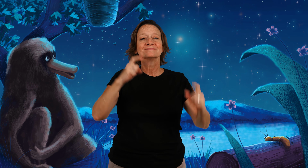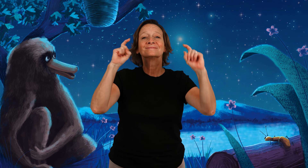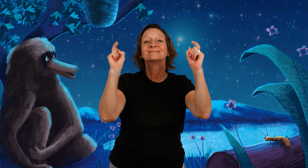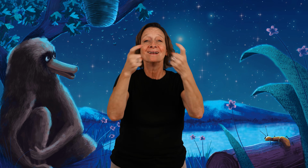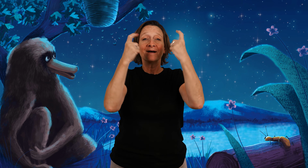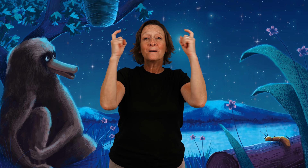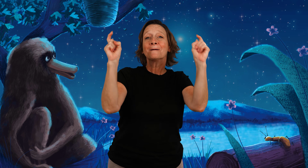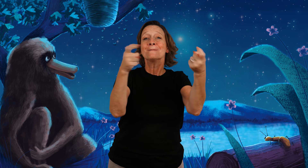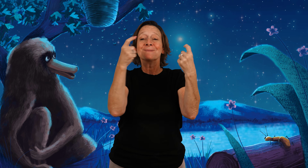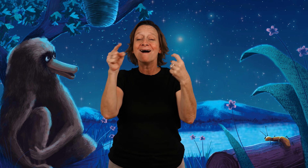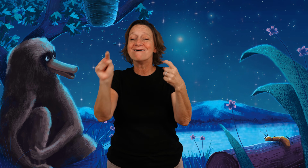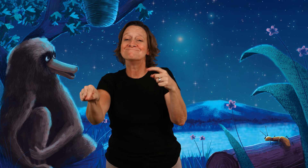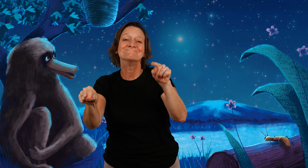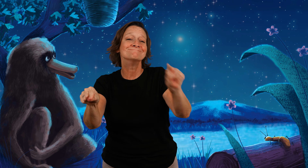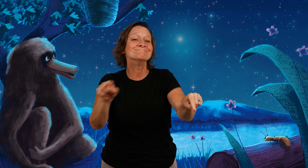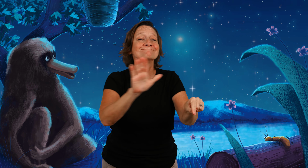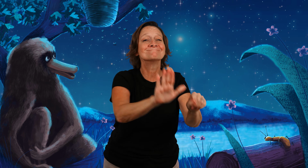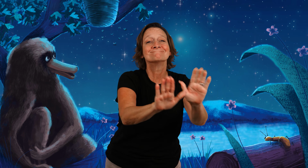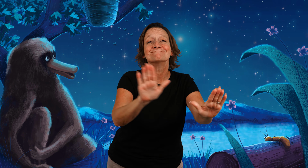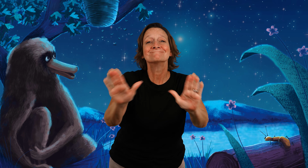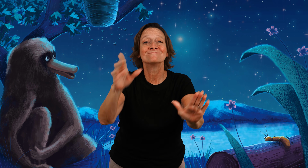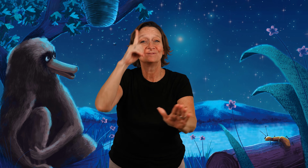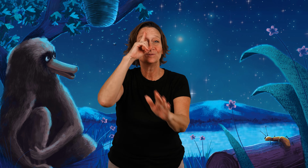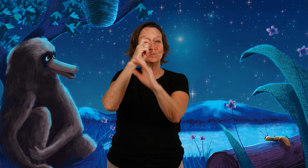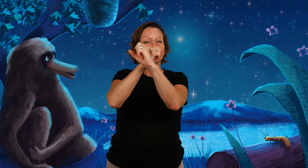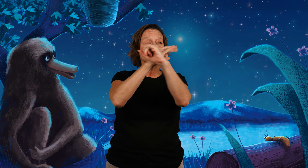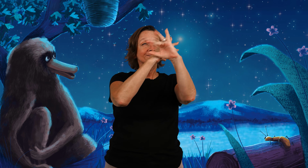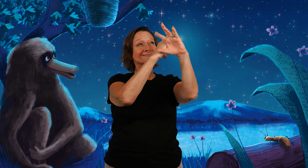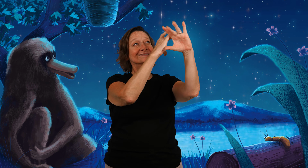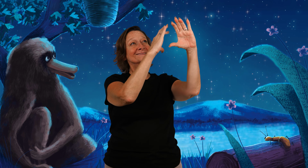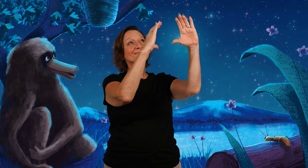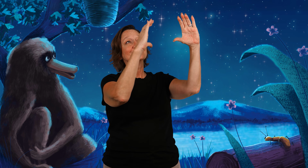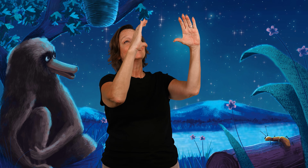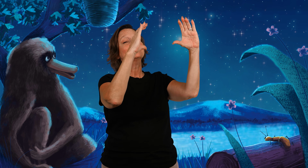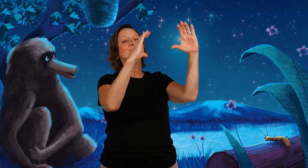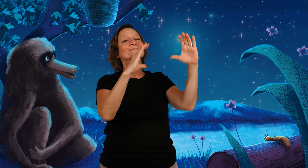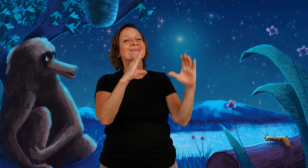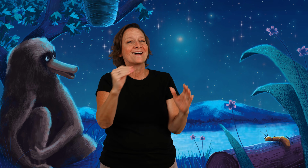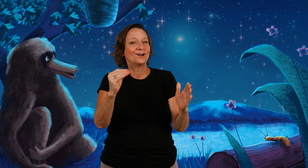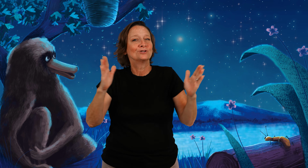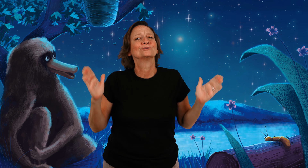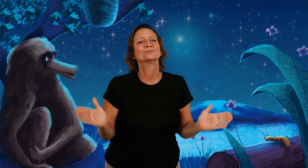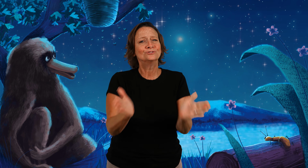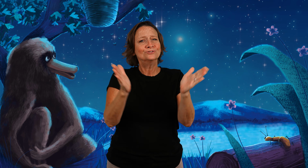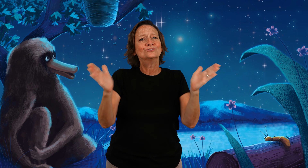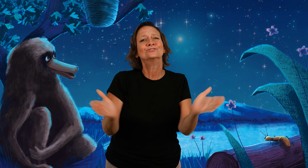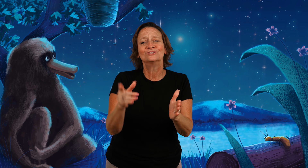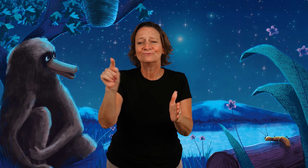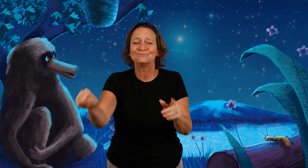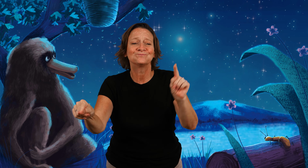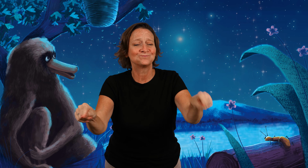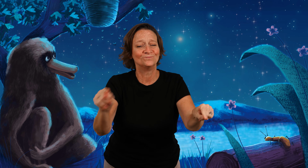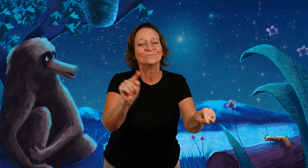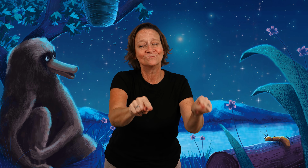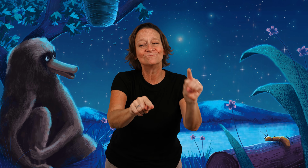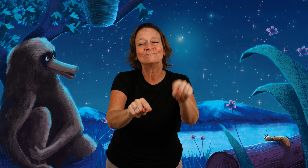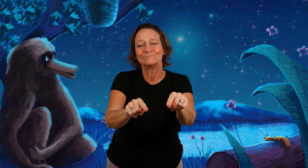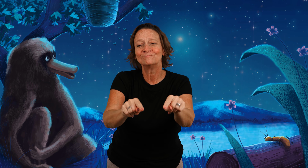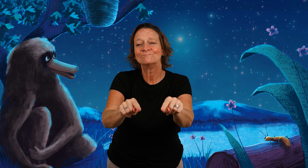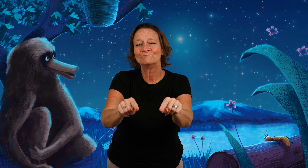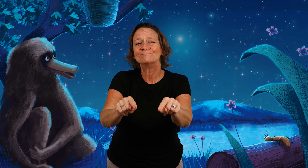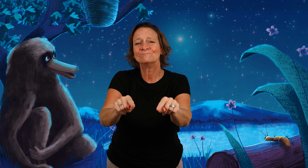“Oh, I really wish to celebrate everyone’s dream coming true and encourage others, too!”